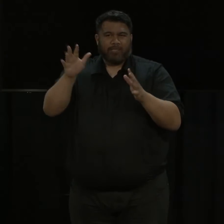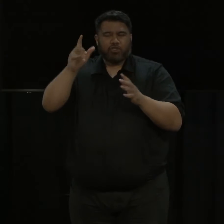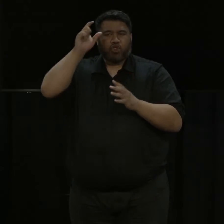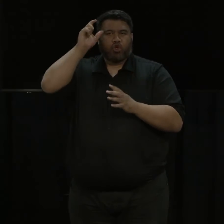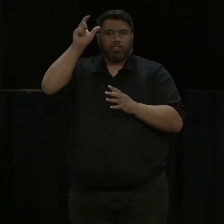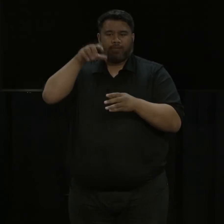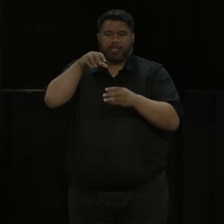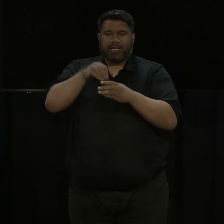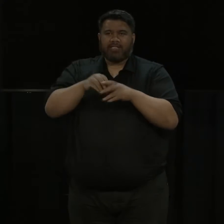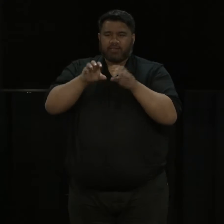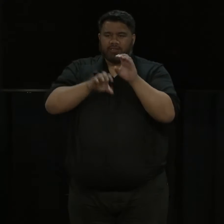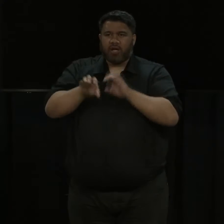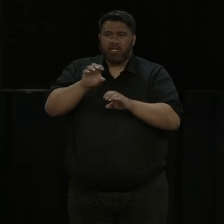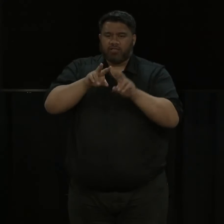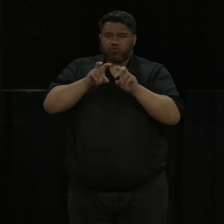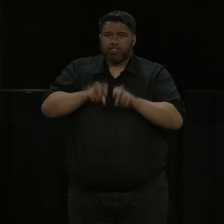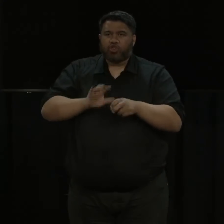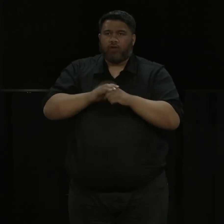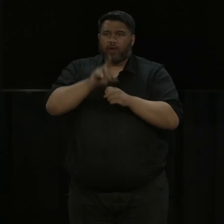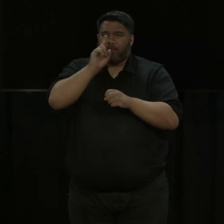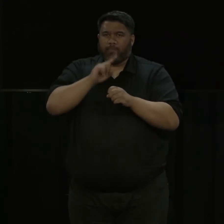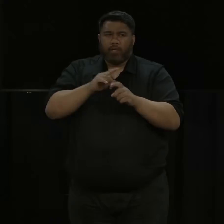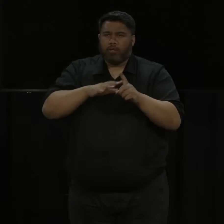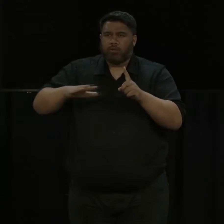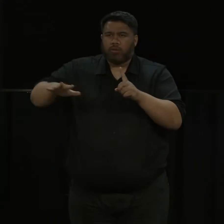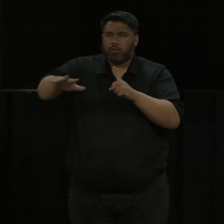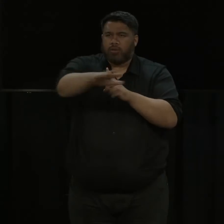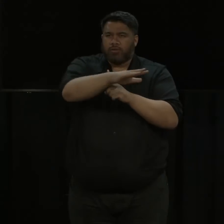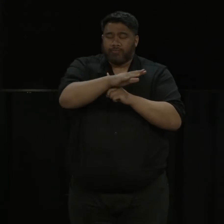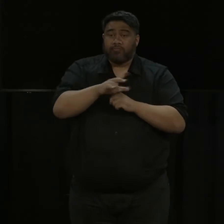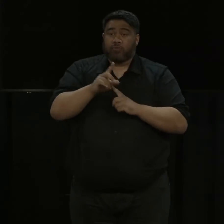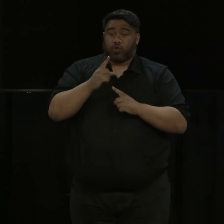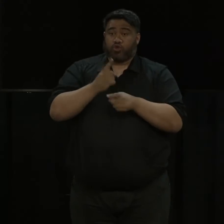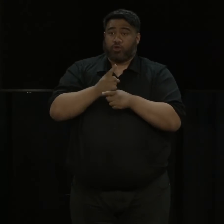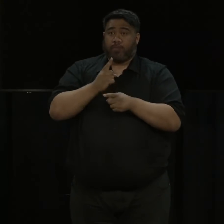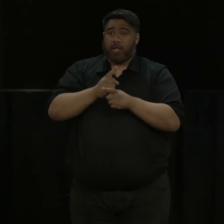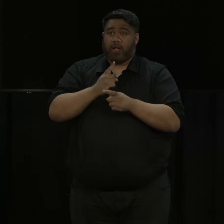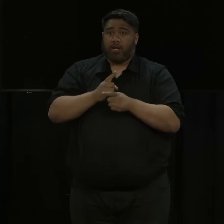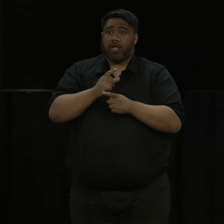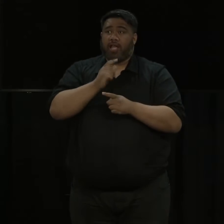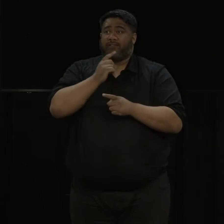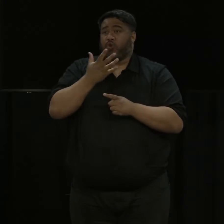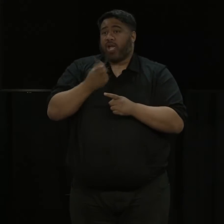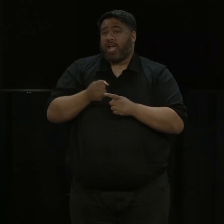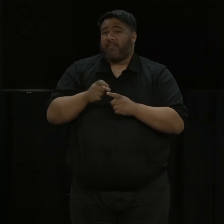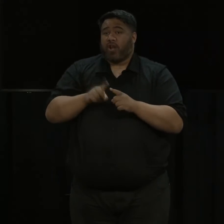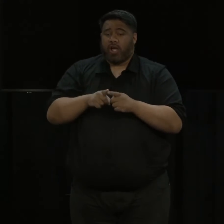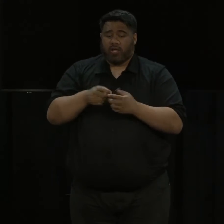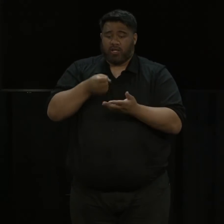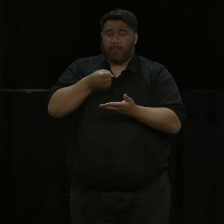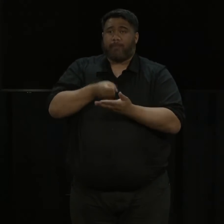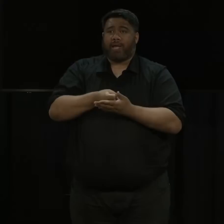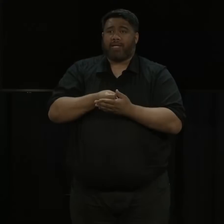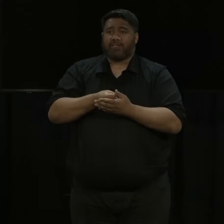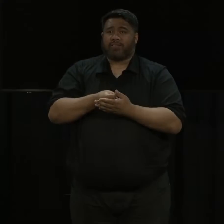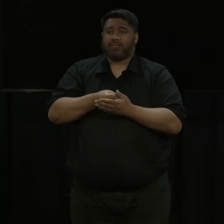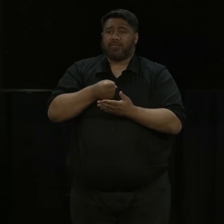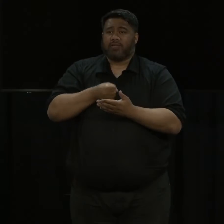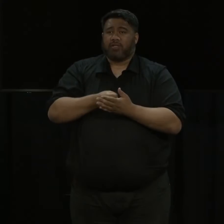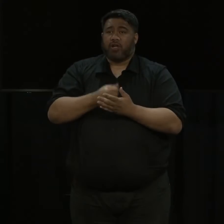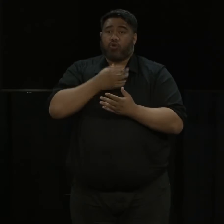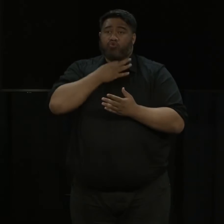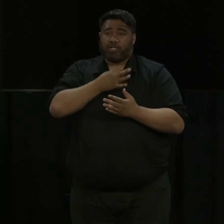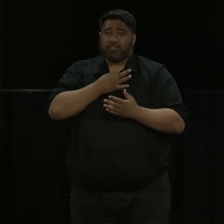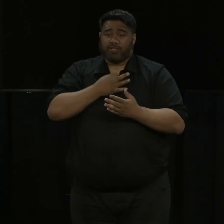I am not sure of its origins